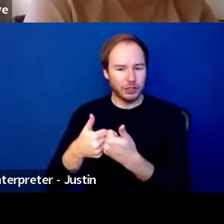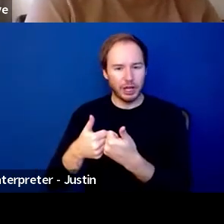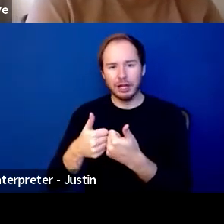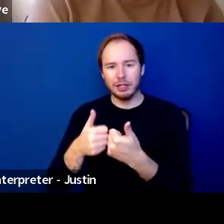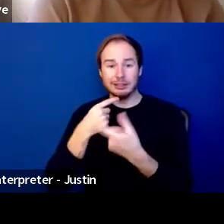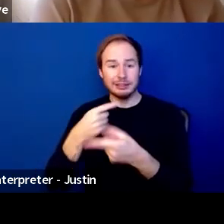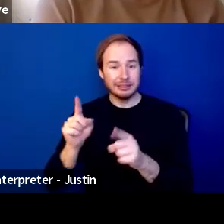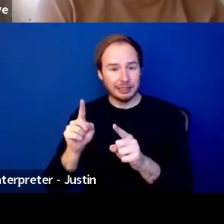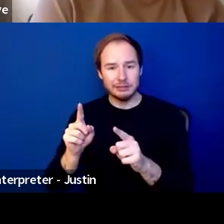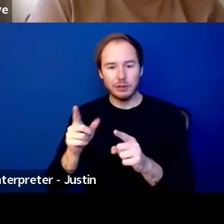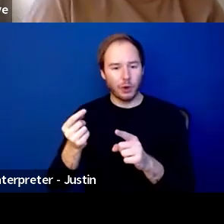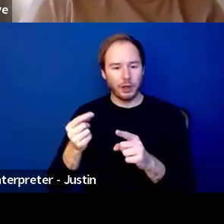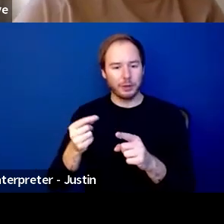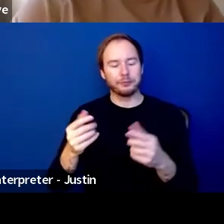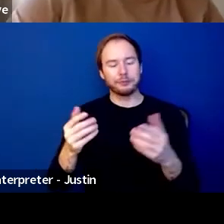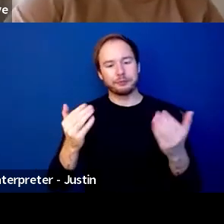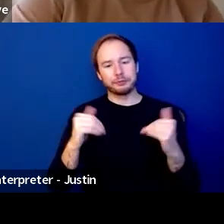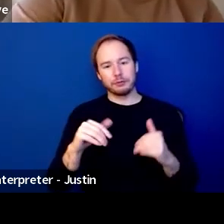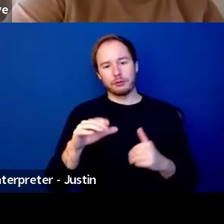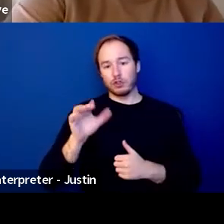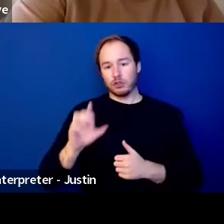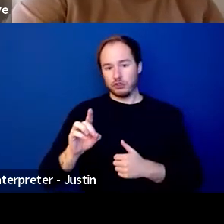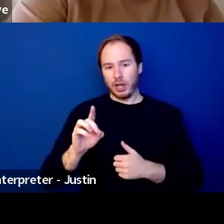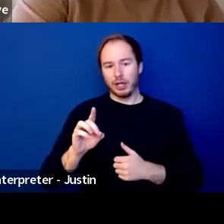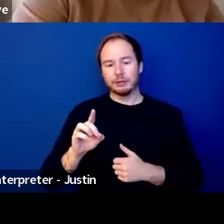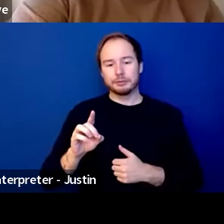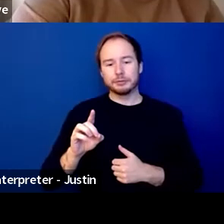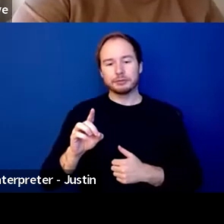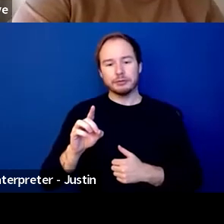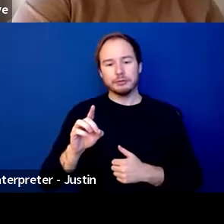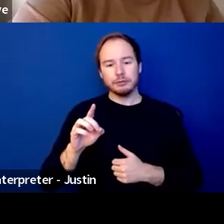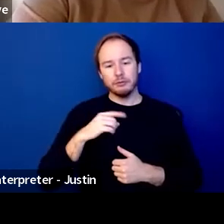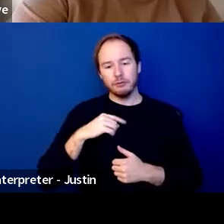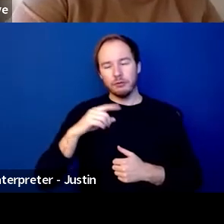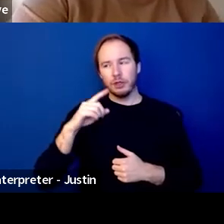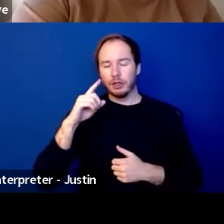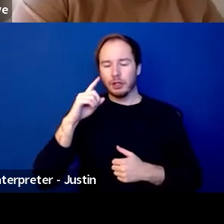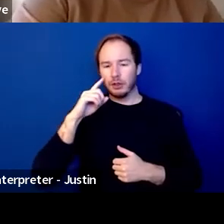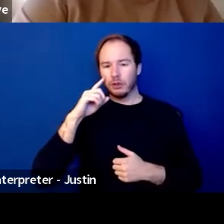I guess, a fair analogy is thinking about ACT teams, sort of community treatment teams.